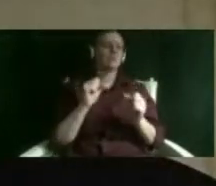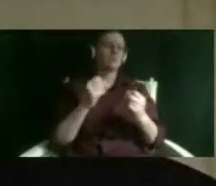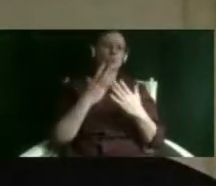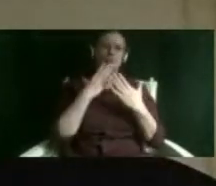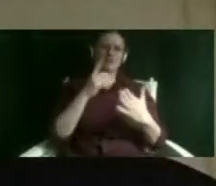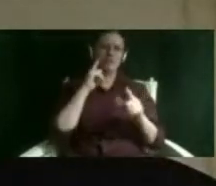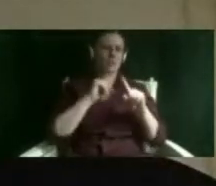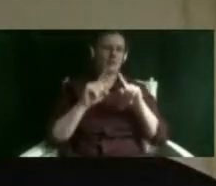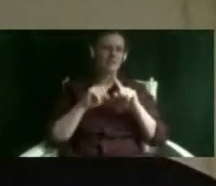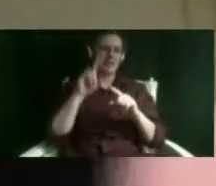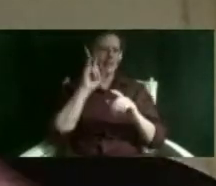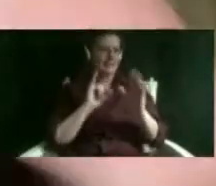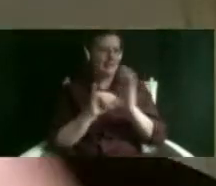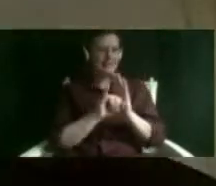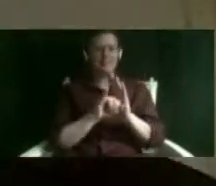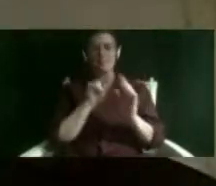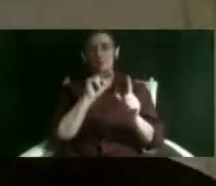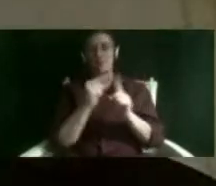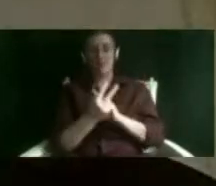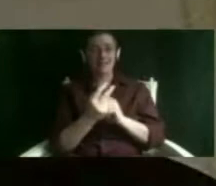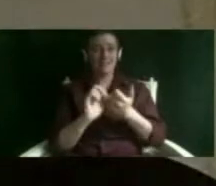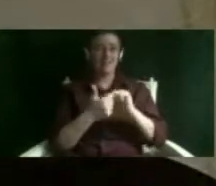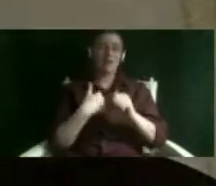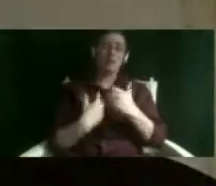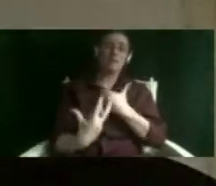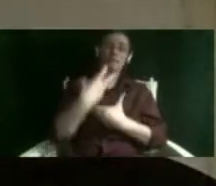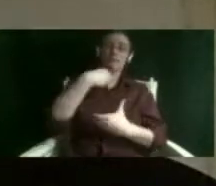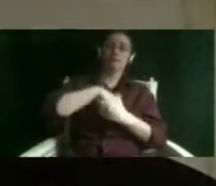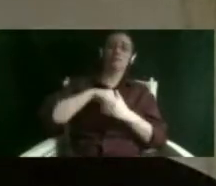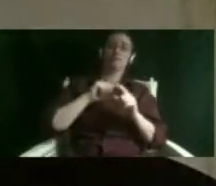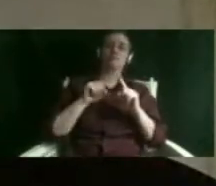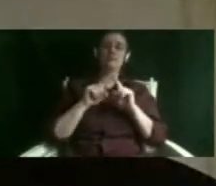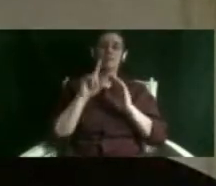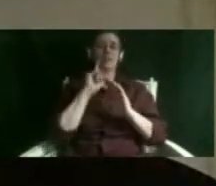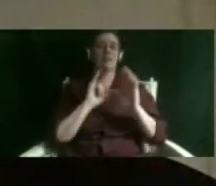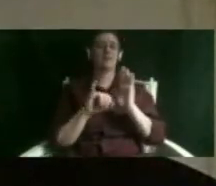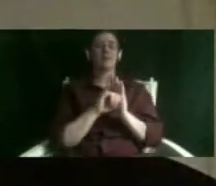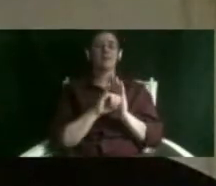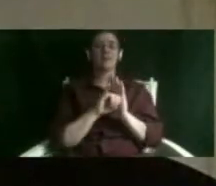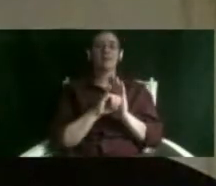ways that i've been able to embody different identities um have allowed me to see the world